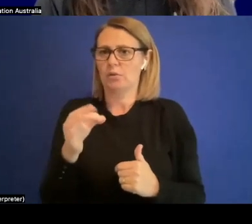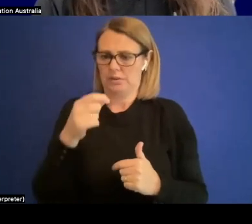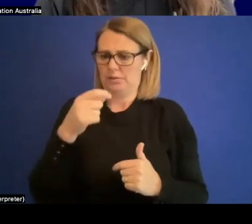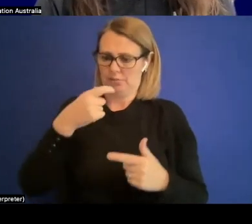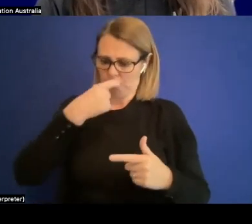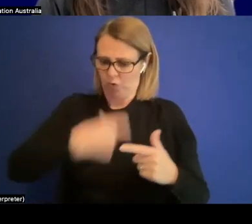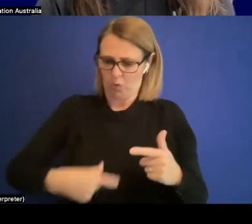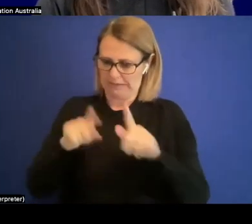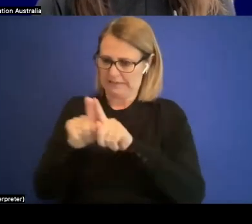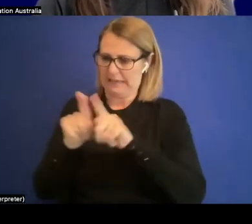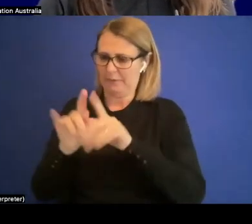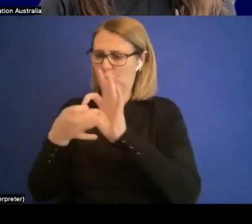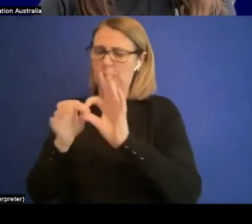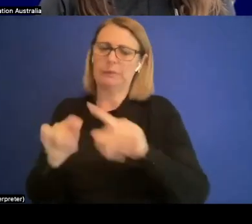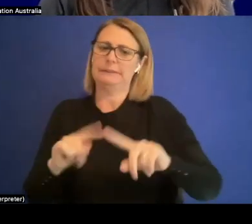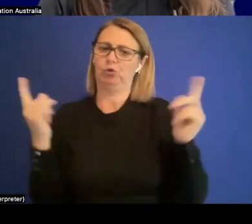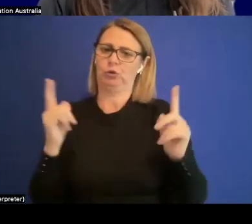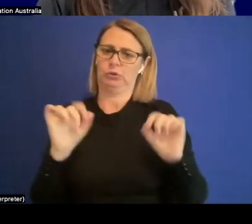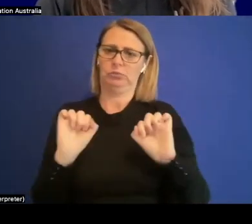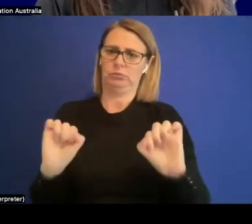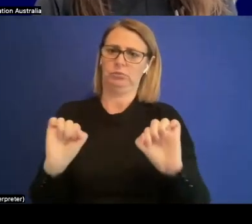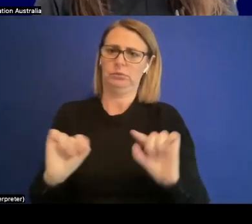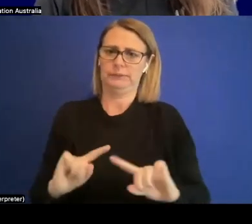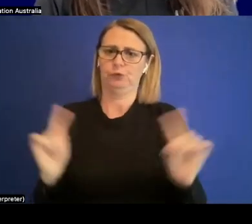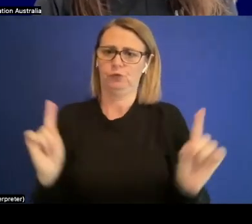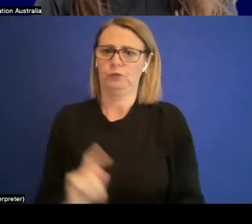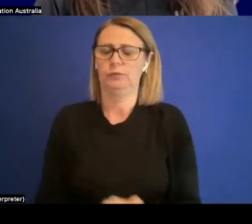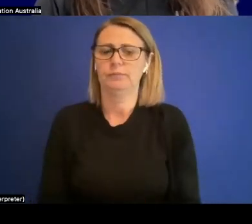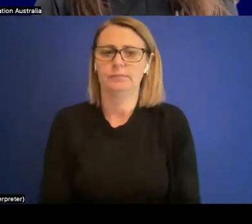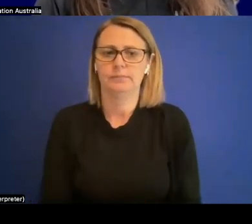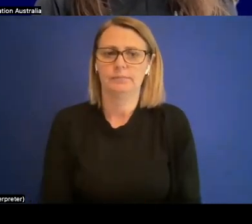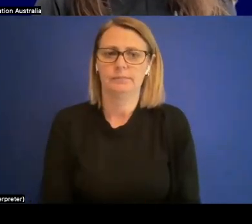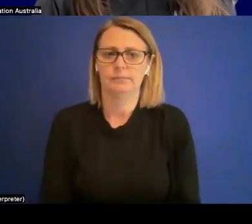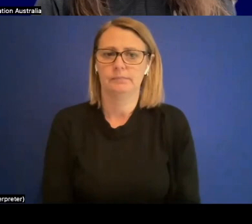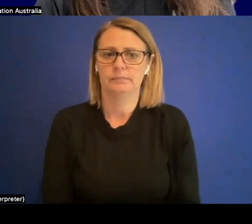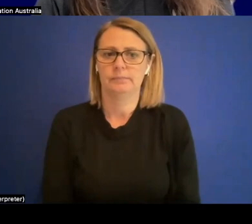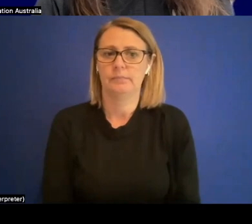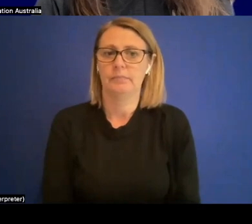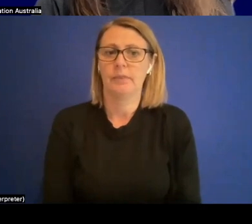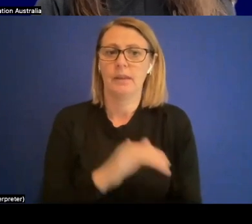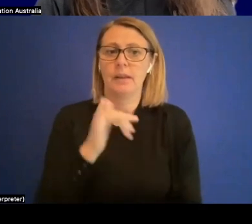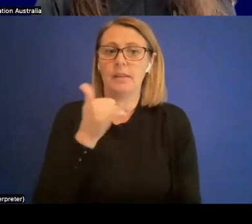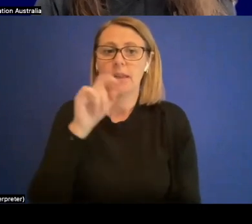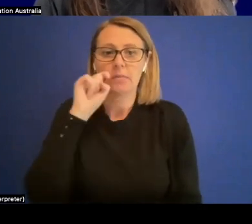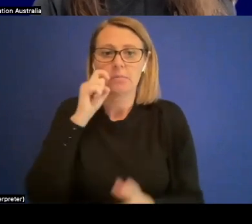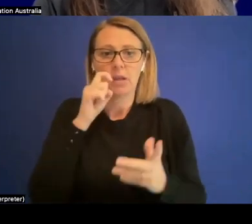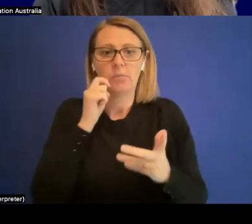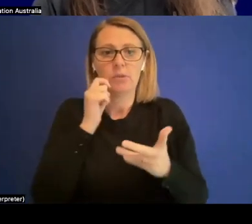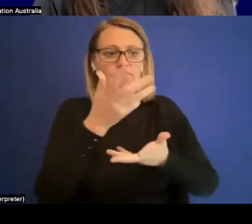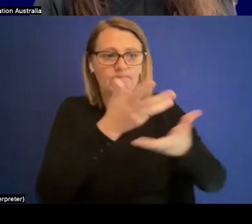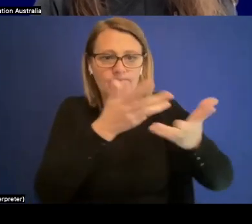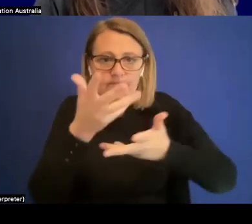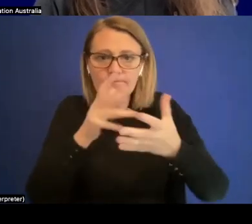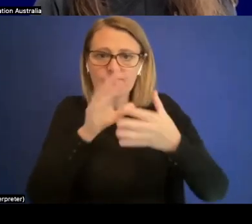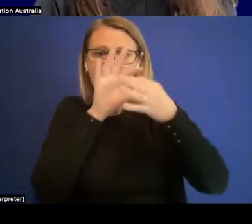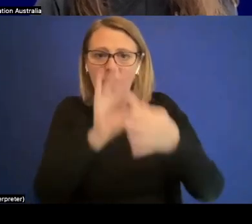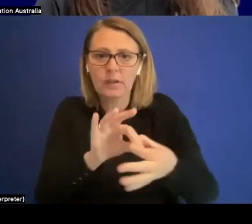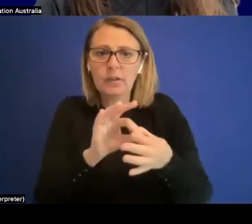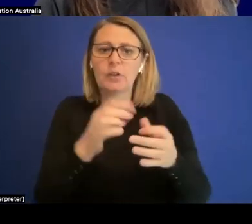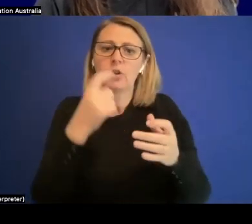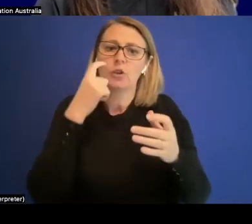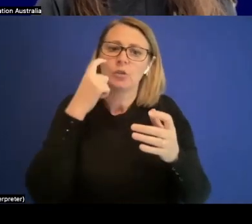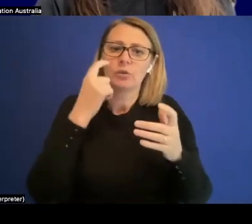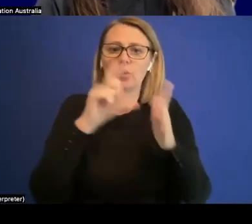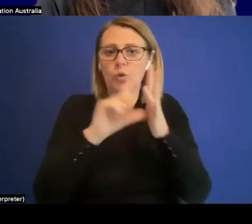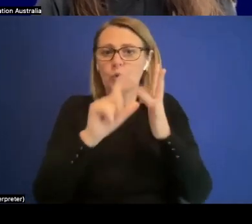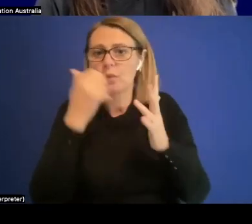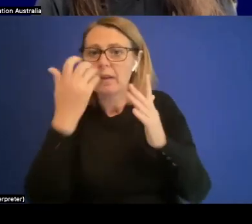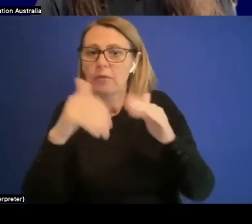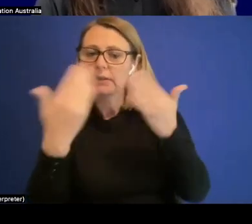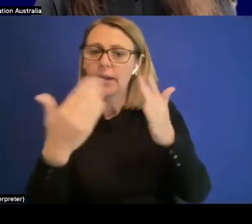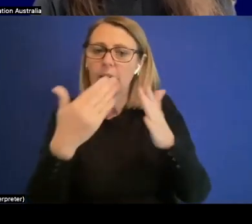interpreter. They may facilitate engagement in and completion of daily activity and tasks,